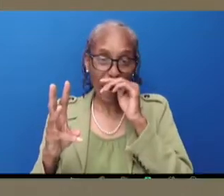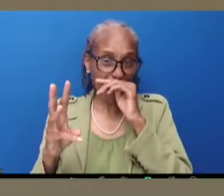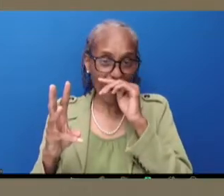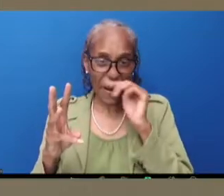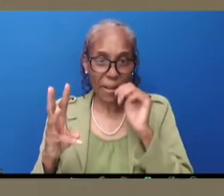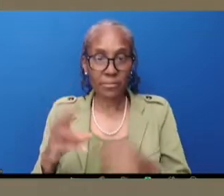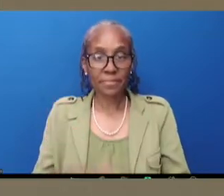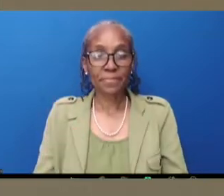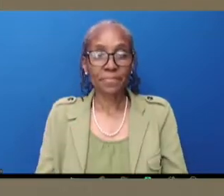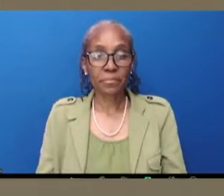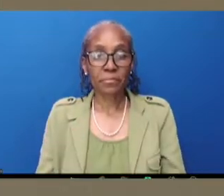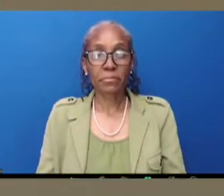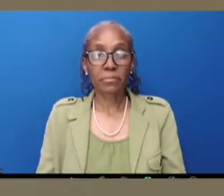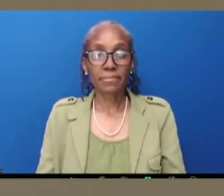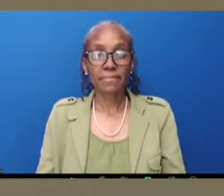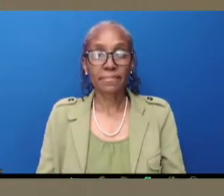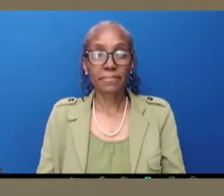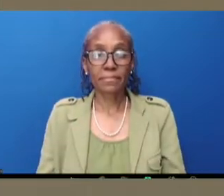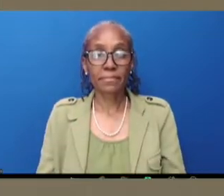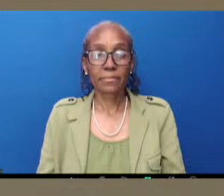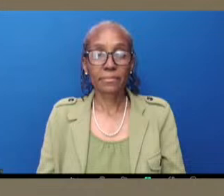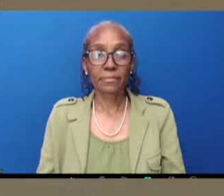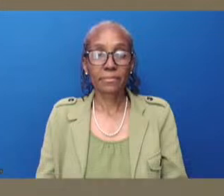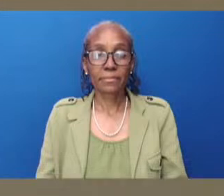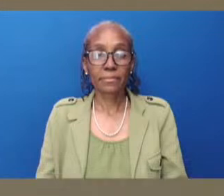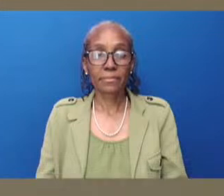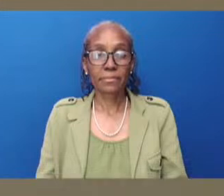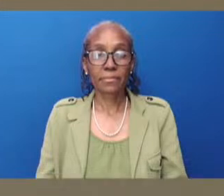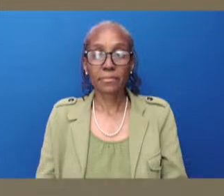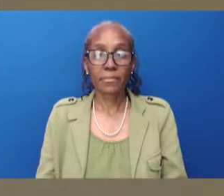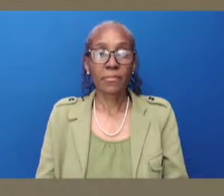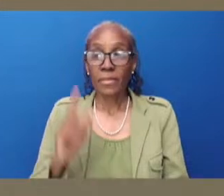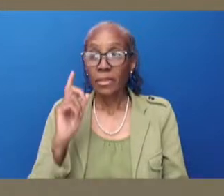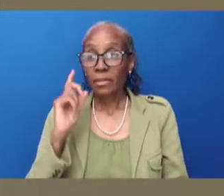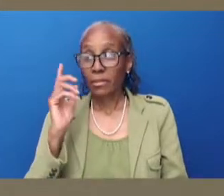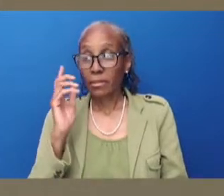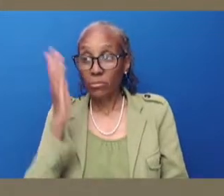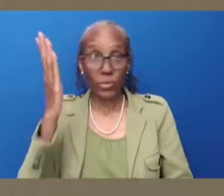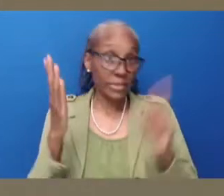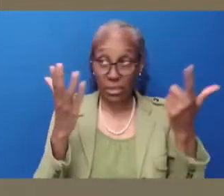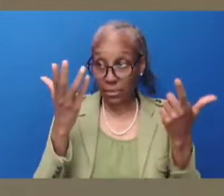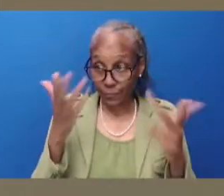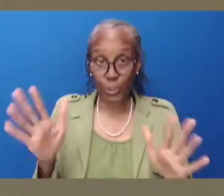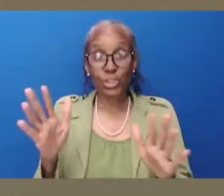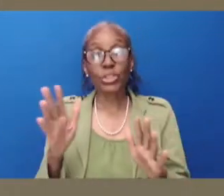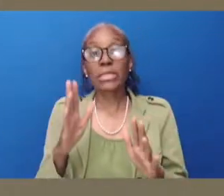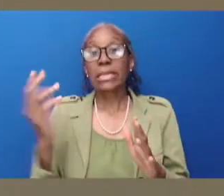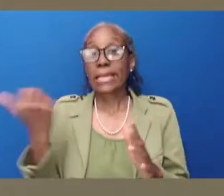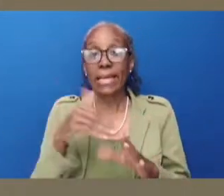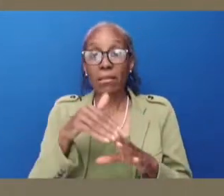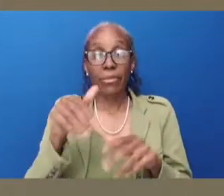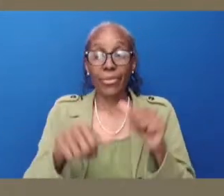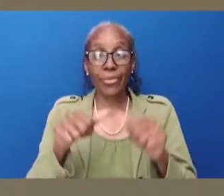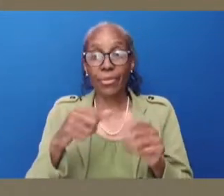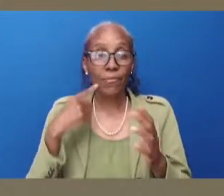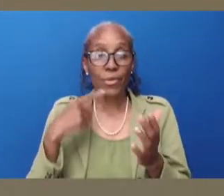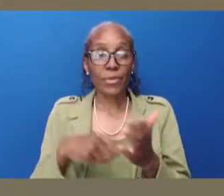TERM EXPIRING JUNE 30, 2026? SO MOVED.